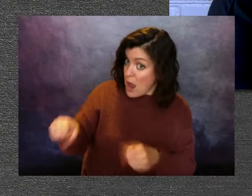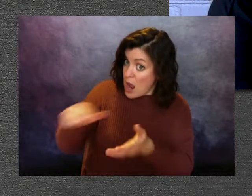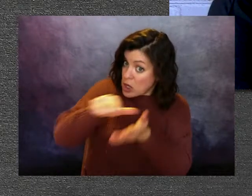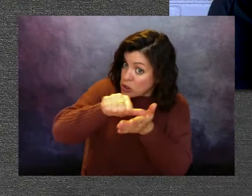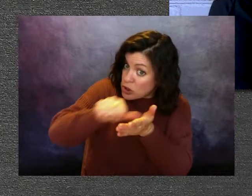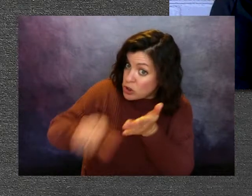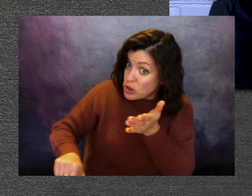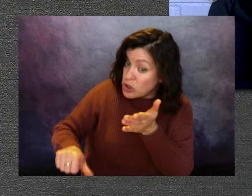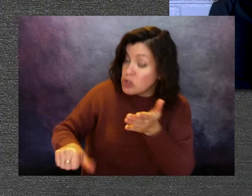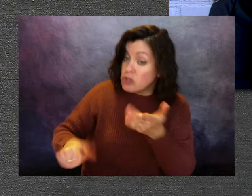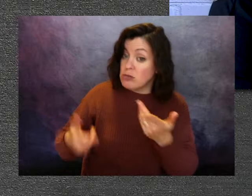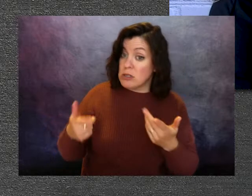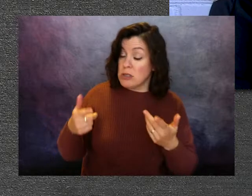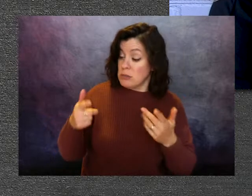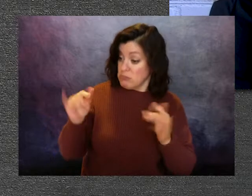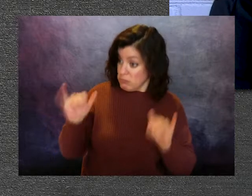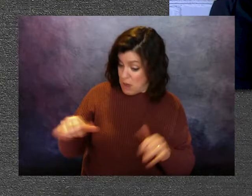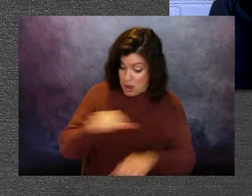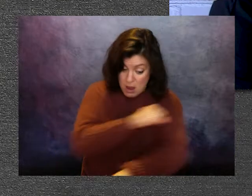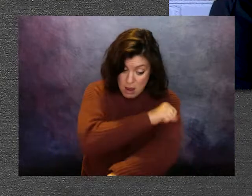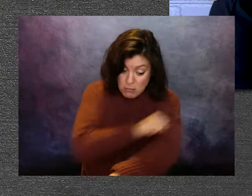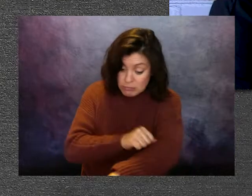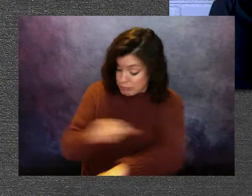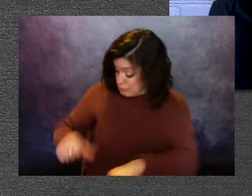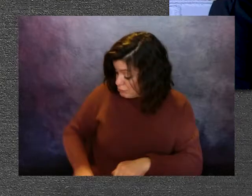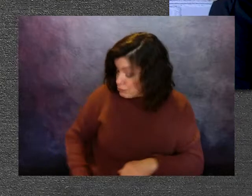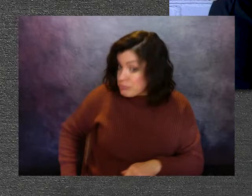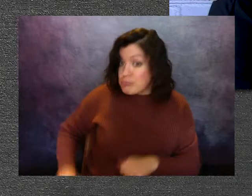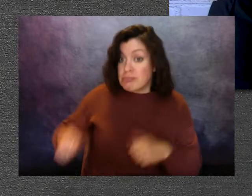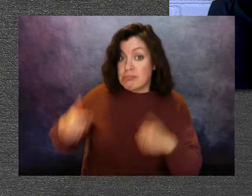Do surgery? Have you ever heard of that before?